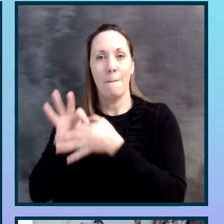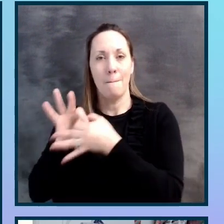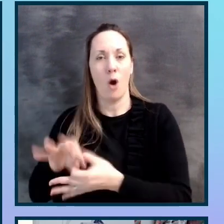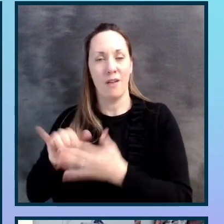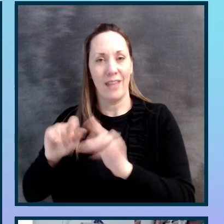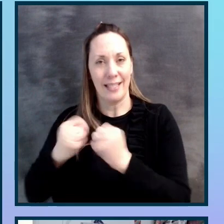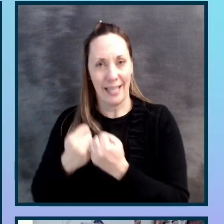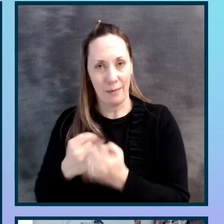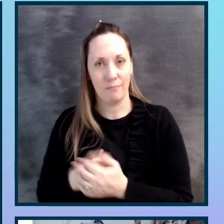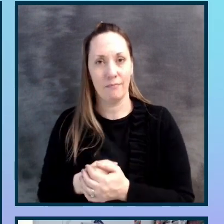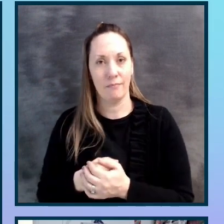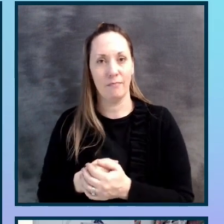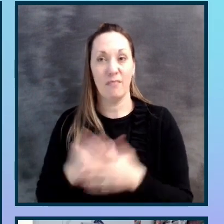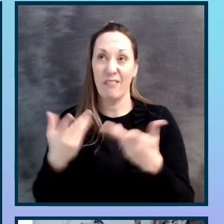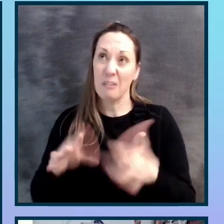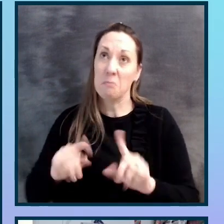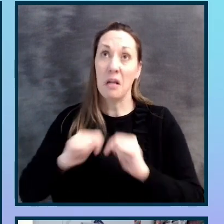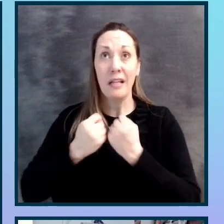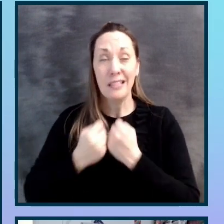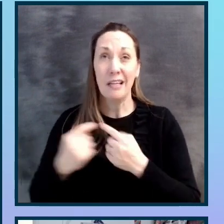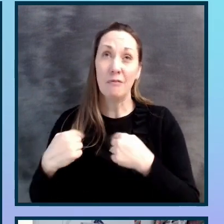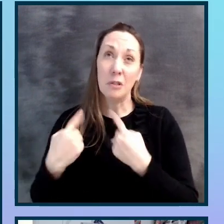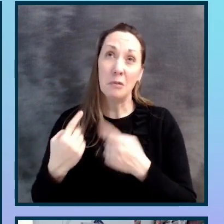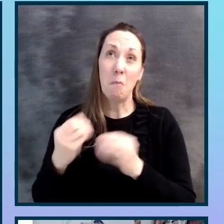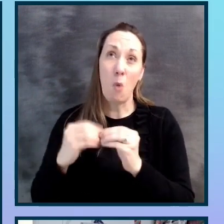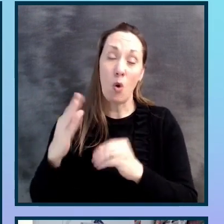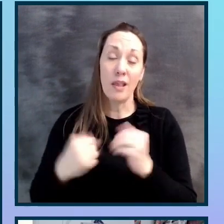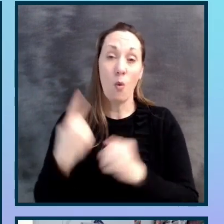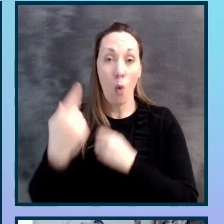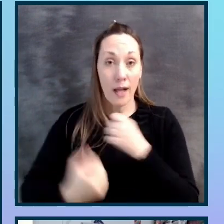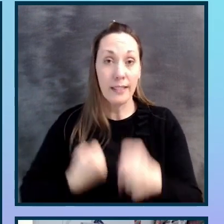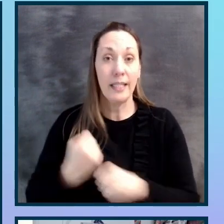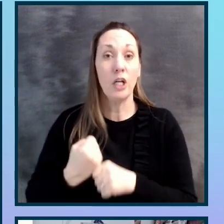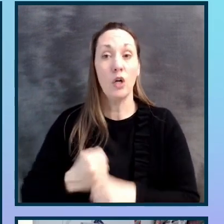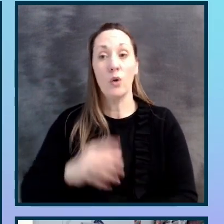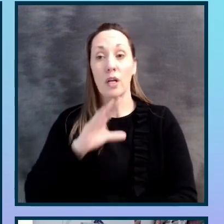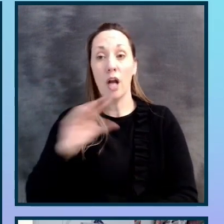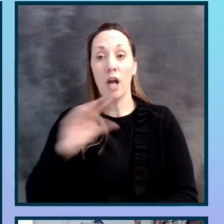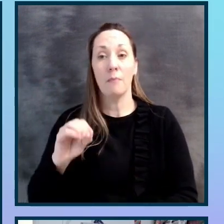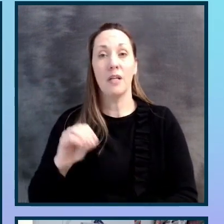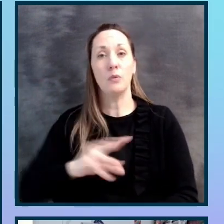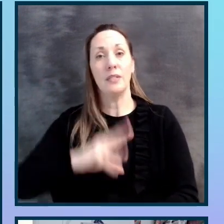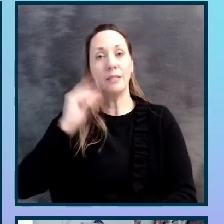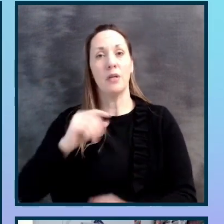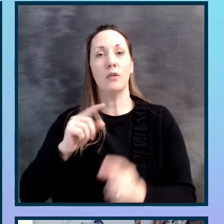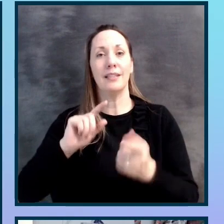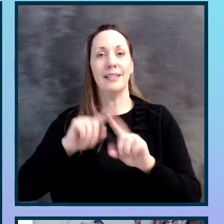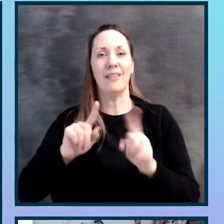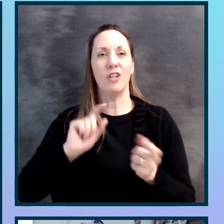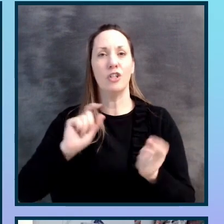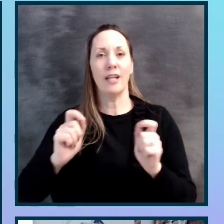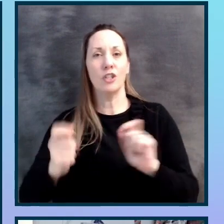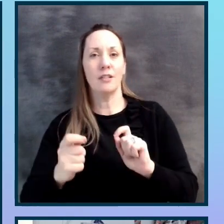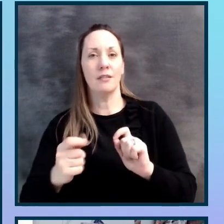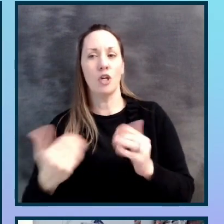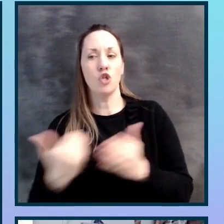After being on the team for over a year, our company was going through a variety of changes under new leadership and I was eventually assigned